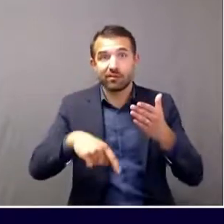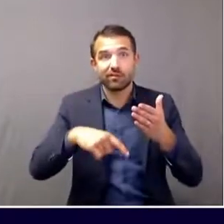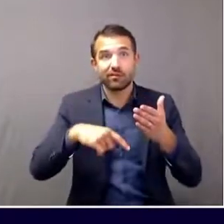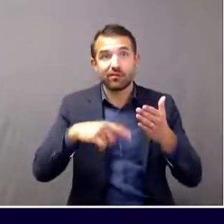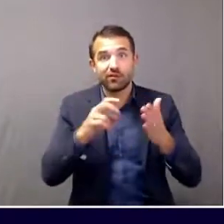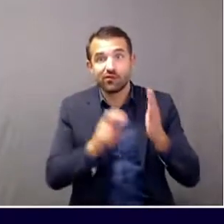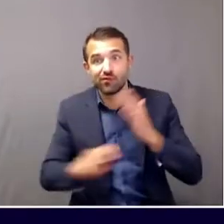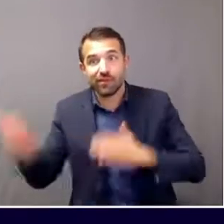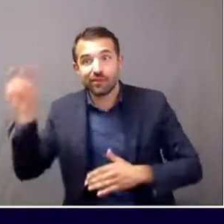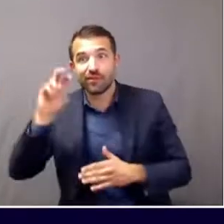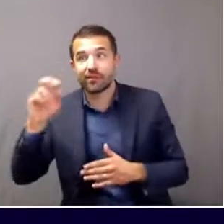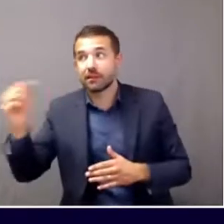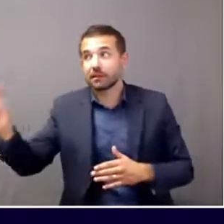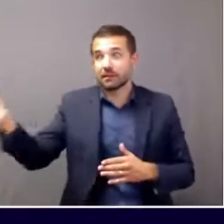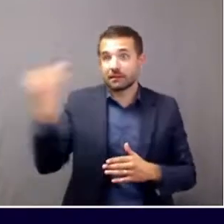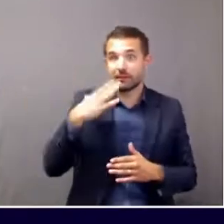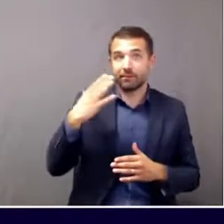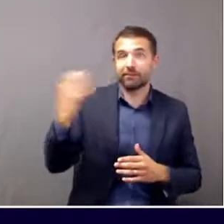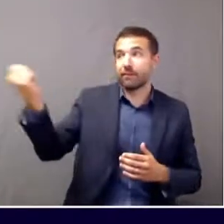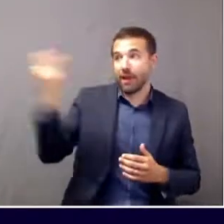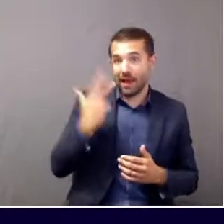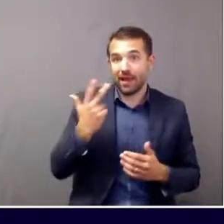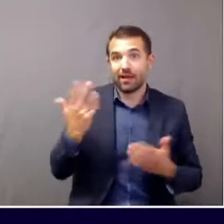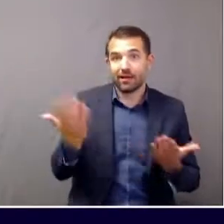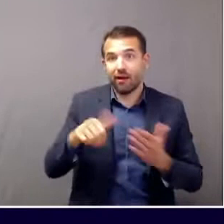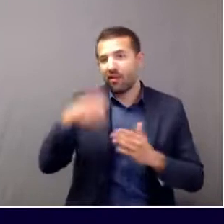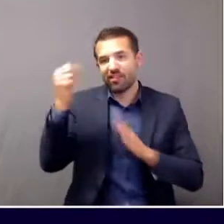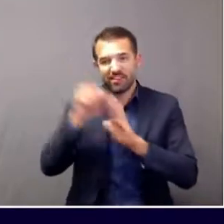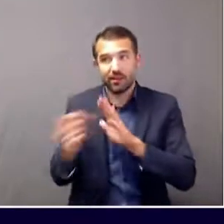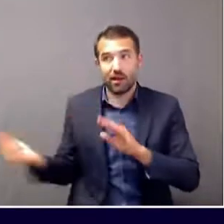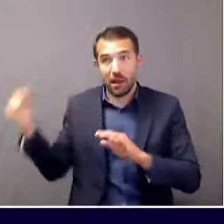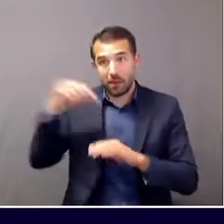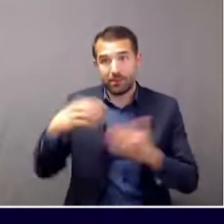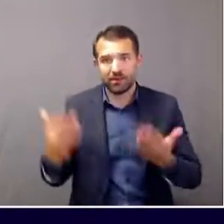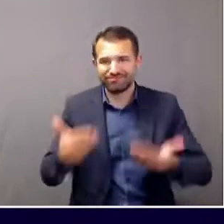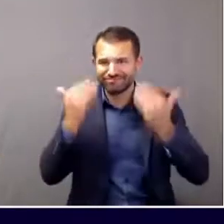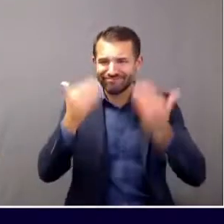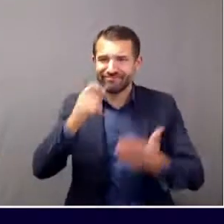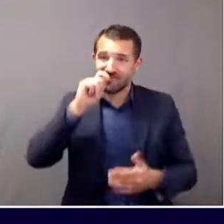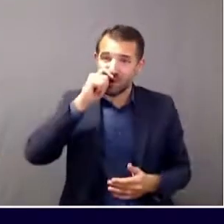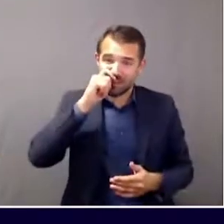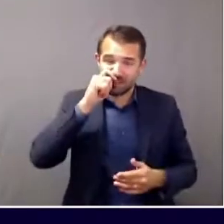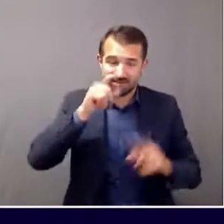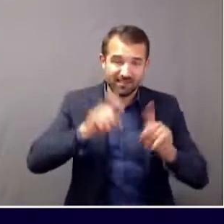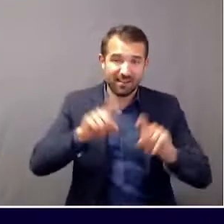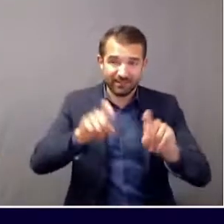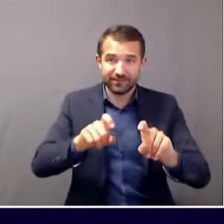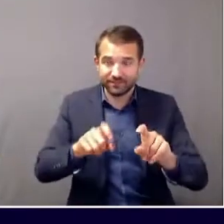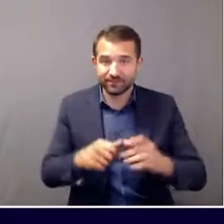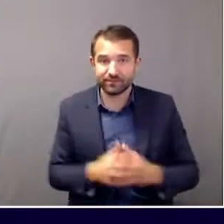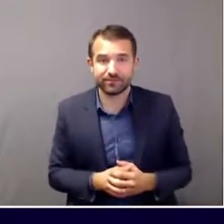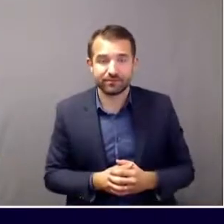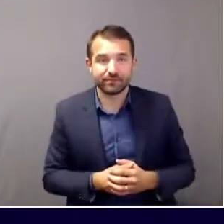you're coming from other states to me you should get tested